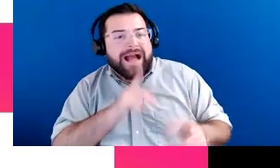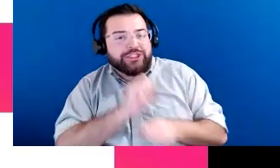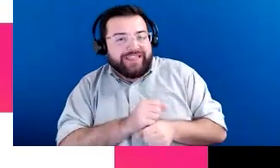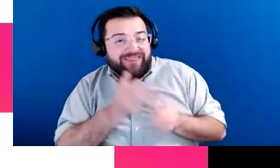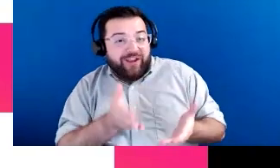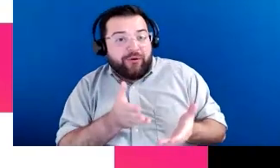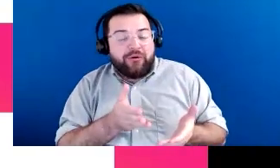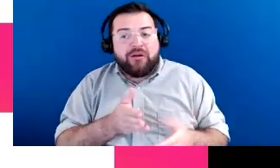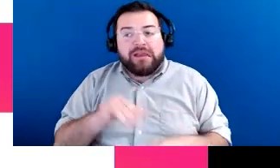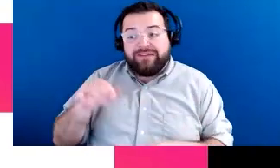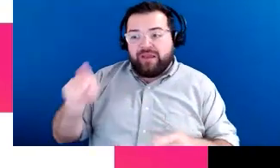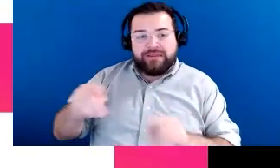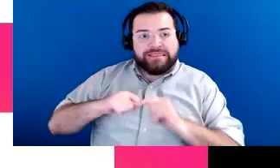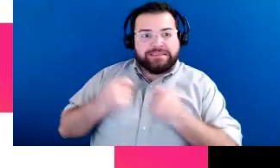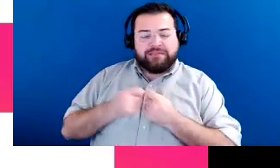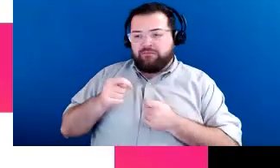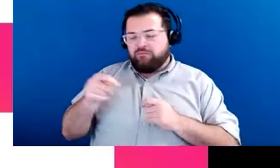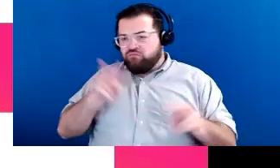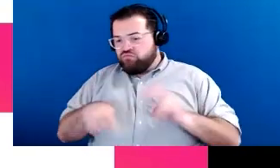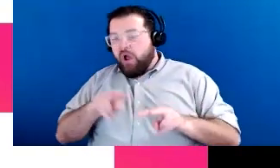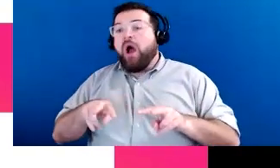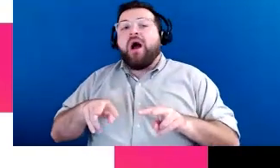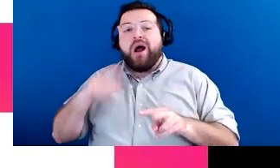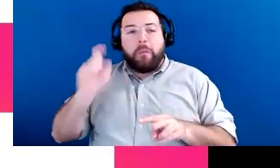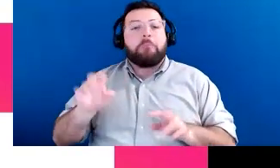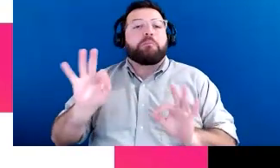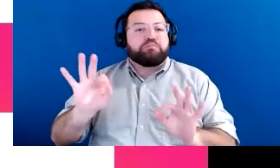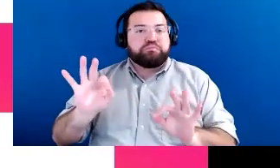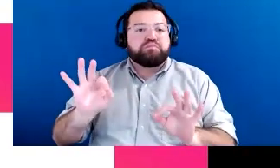And if they see that, you know, and again, there's no exact percentage